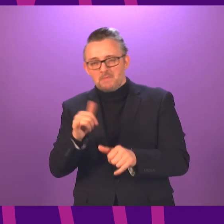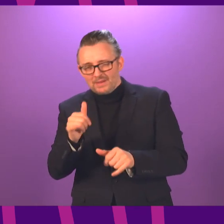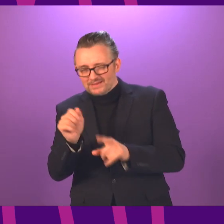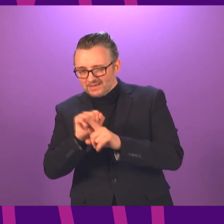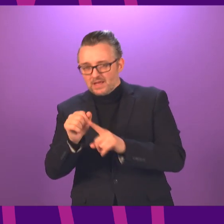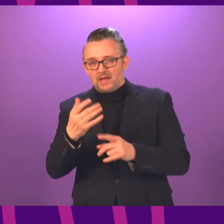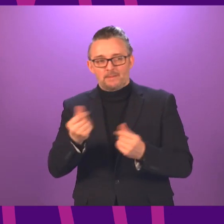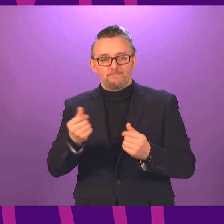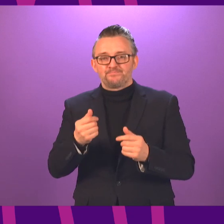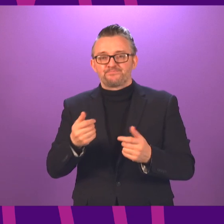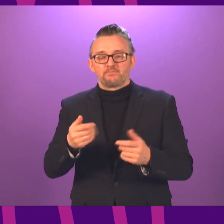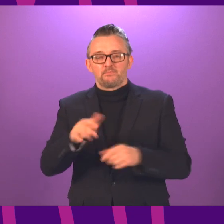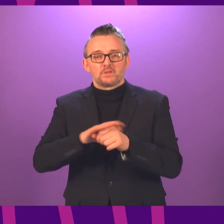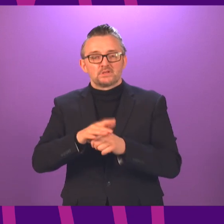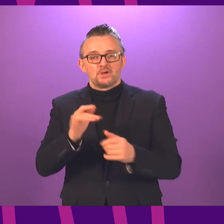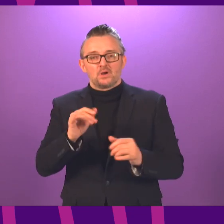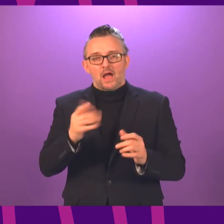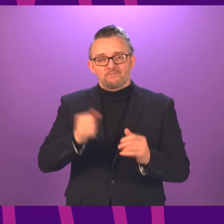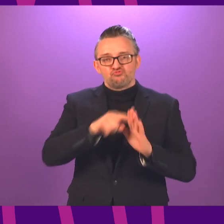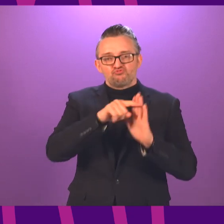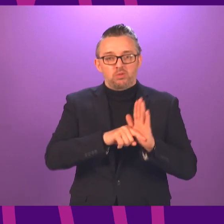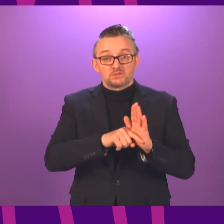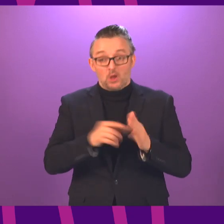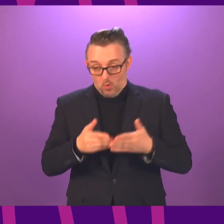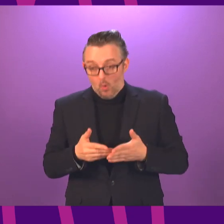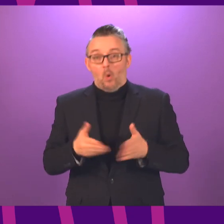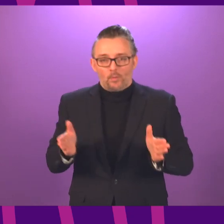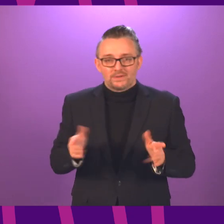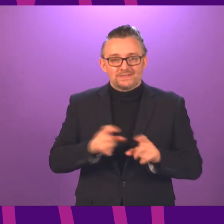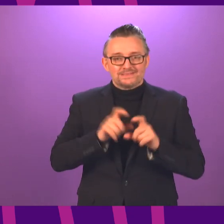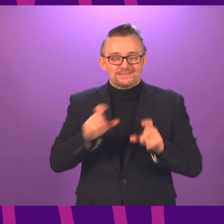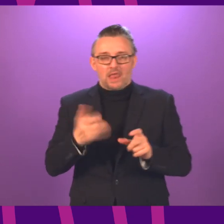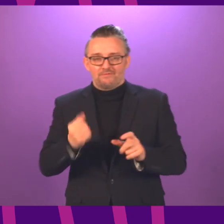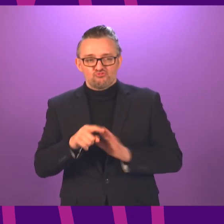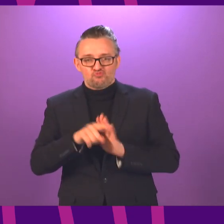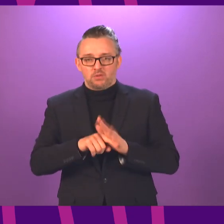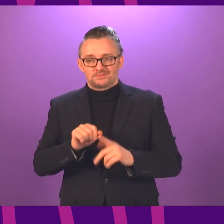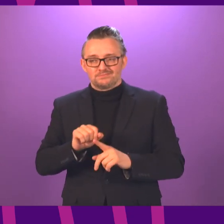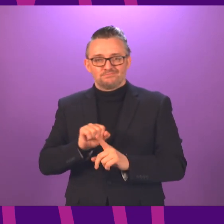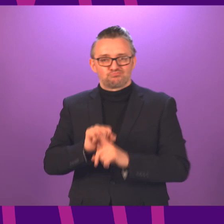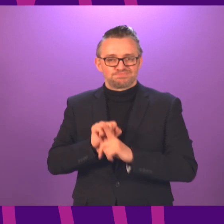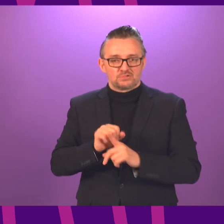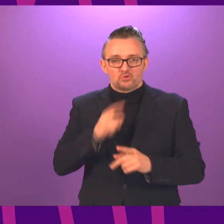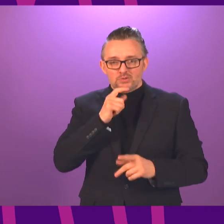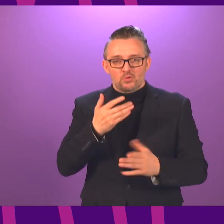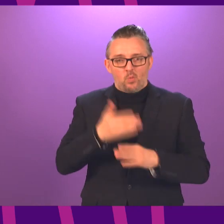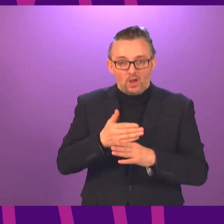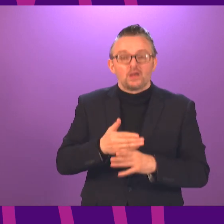trading restrictions and reduced demand, even as they are allowed to reopen. The Cabinet Secretary for Finance will set out further details of that shortly. We will work with